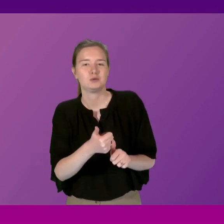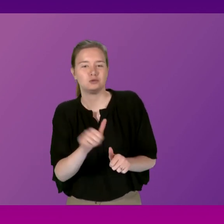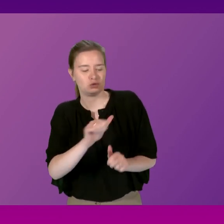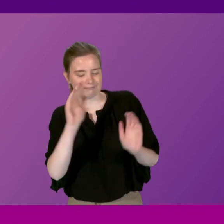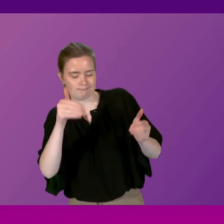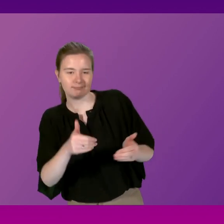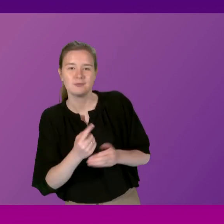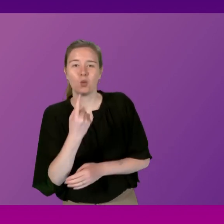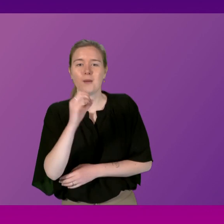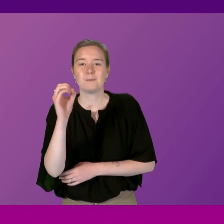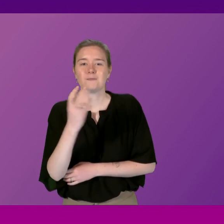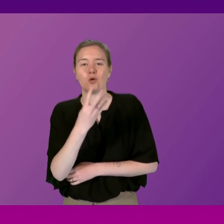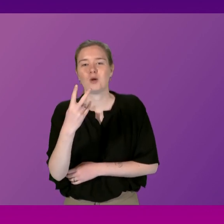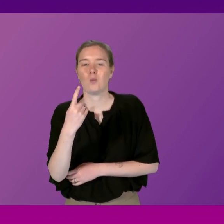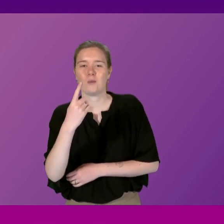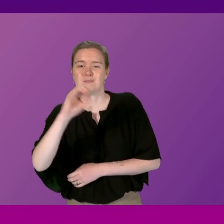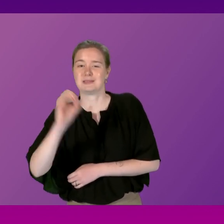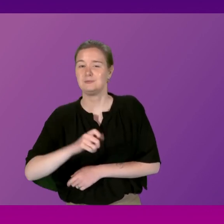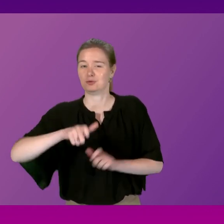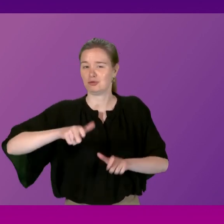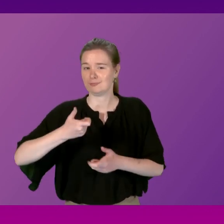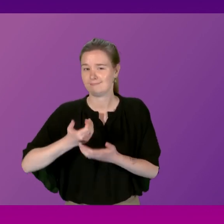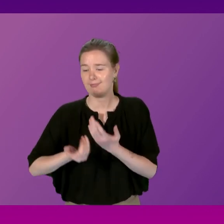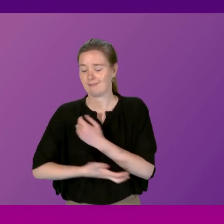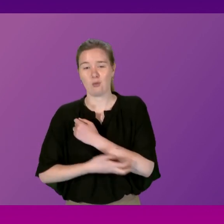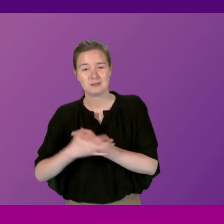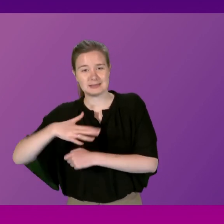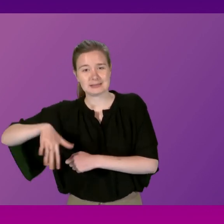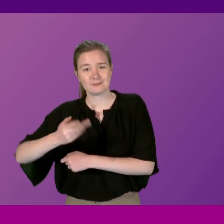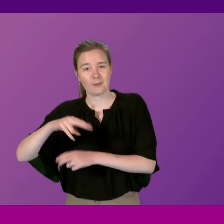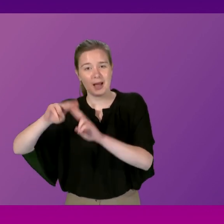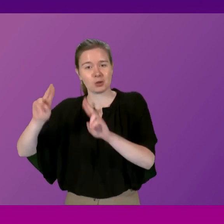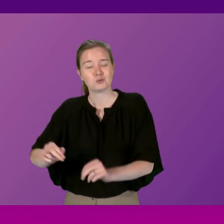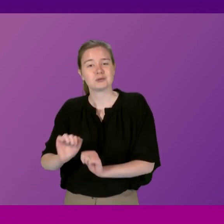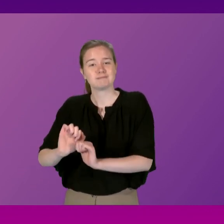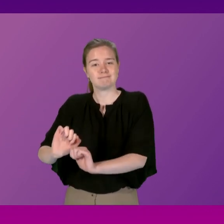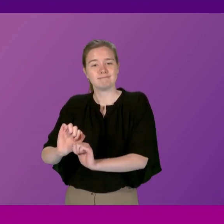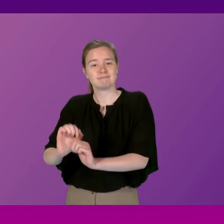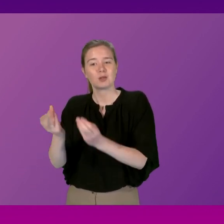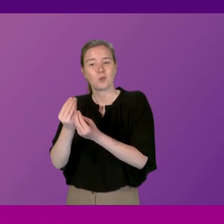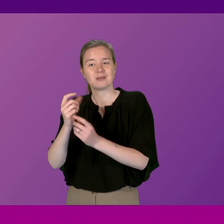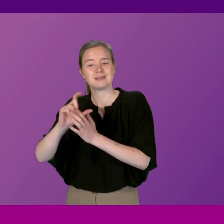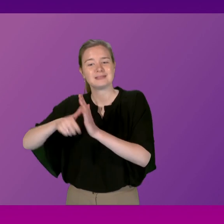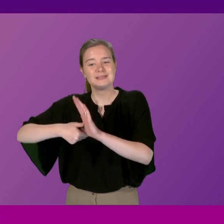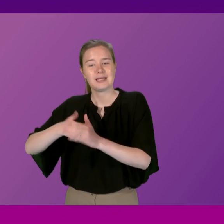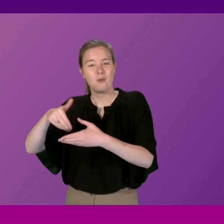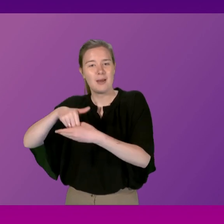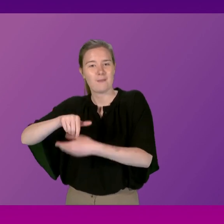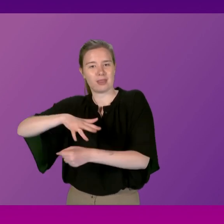Forty-one per cent of children who live in poverty come from a household with a disabled family member.